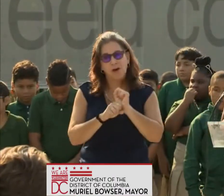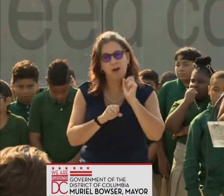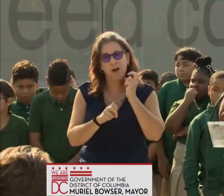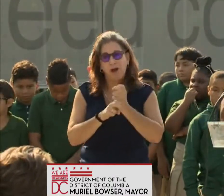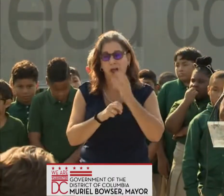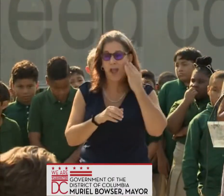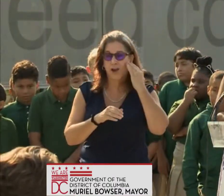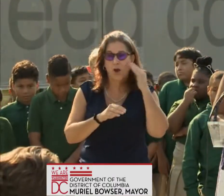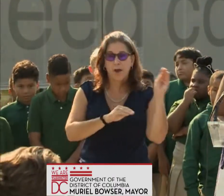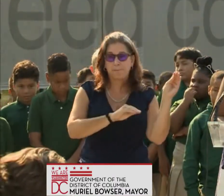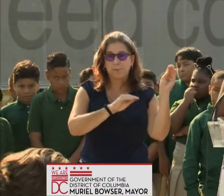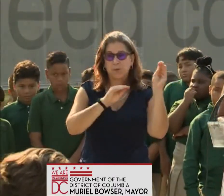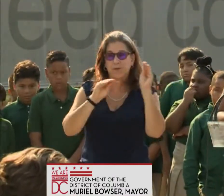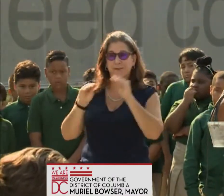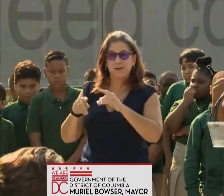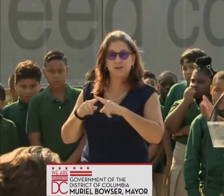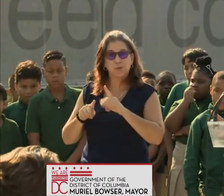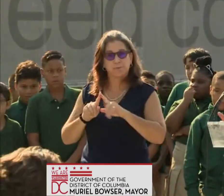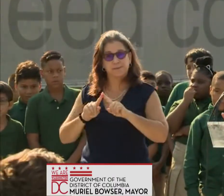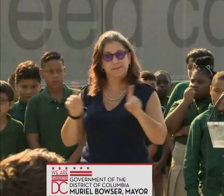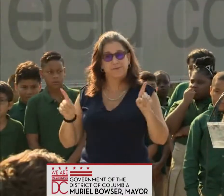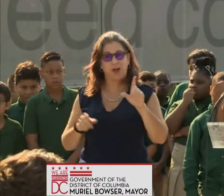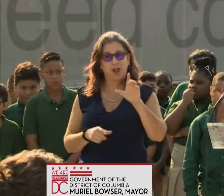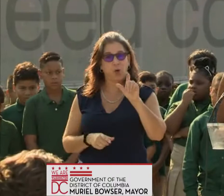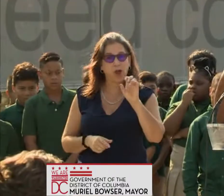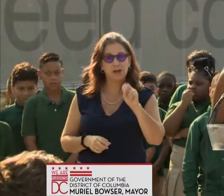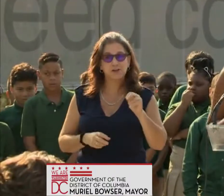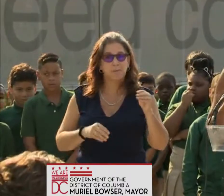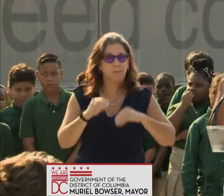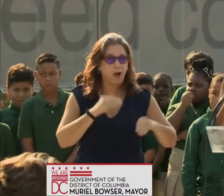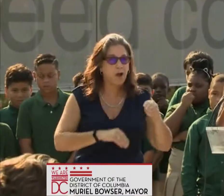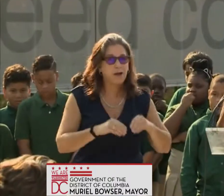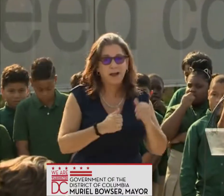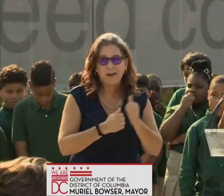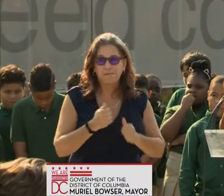getting the school rooms ready and packing up to come back and we